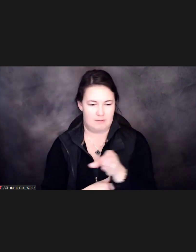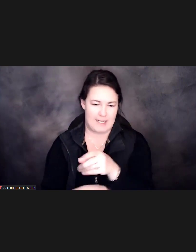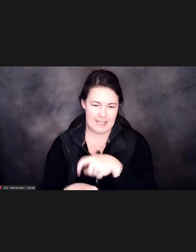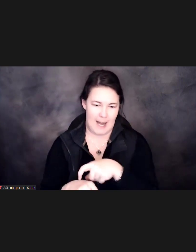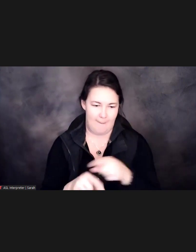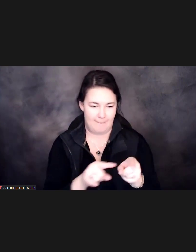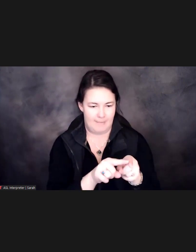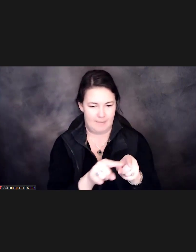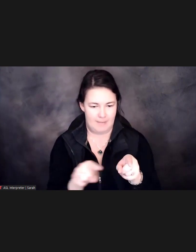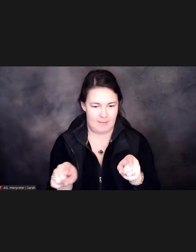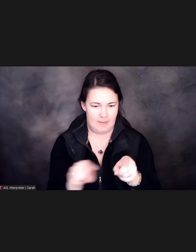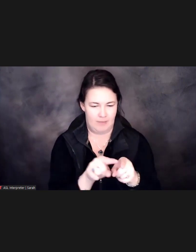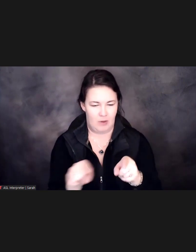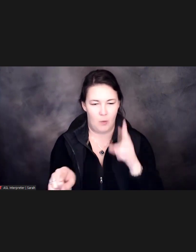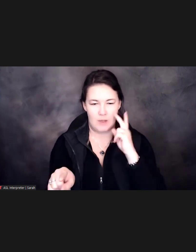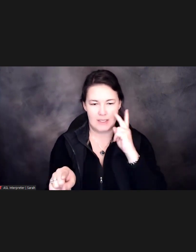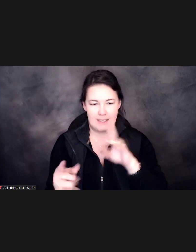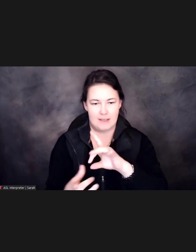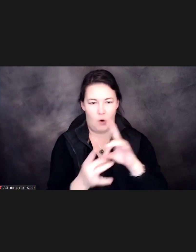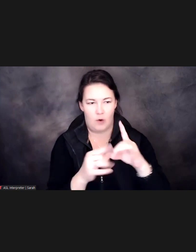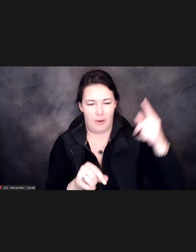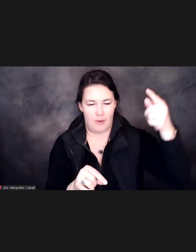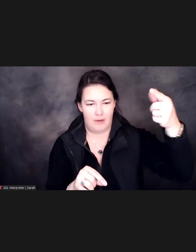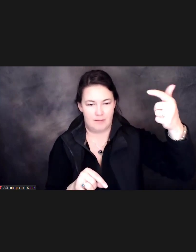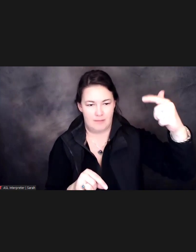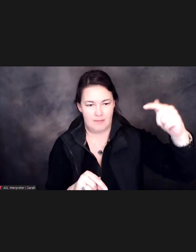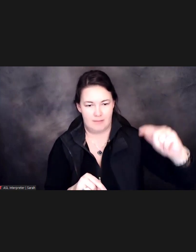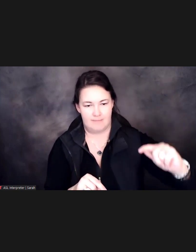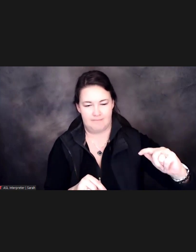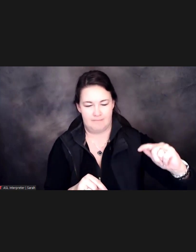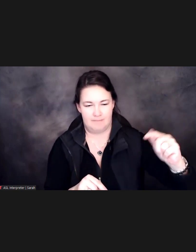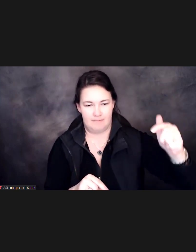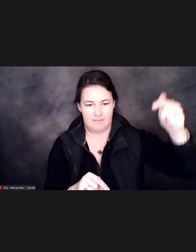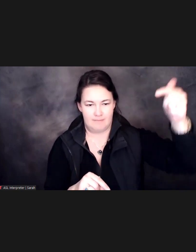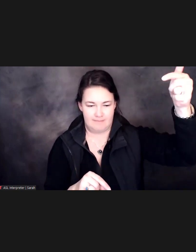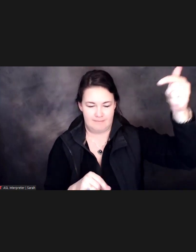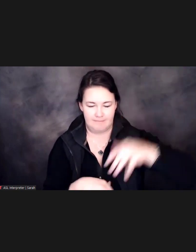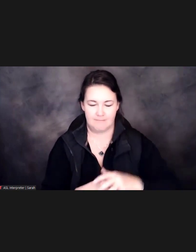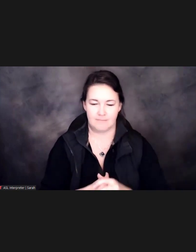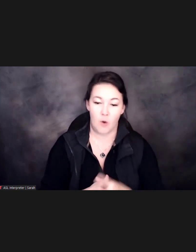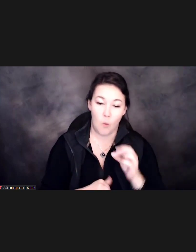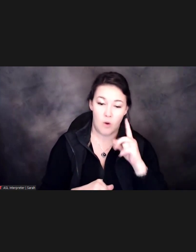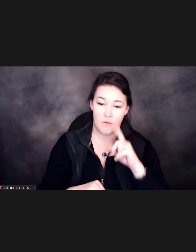navigate to a specific portion of your our presentation to review again or to share with others.